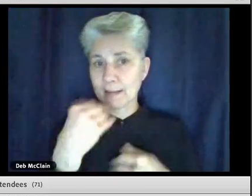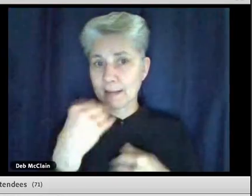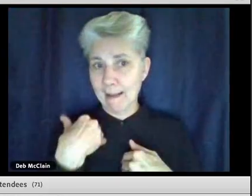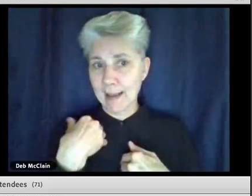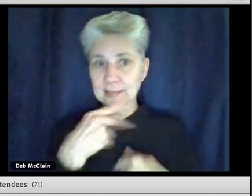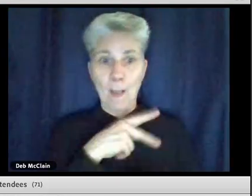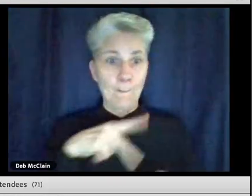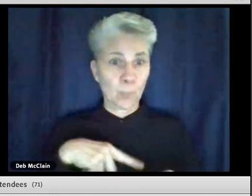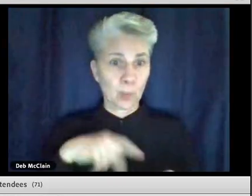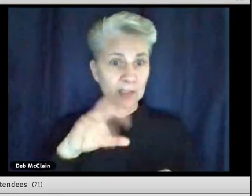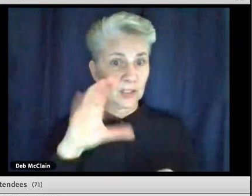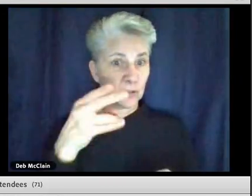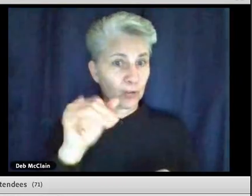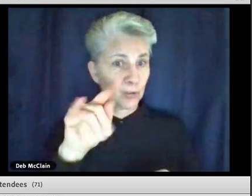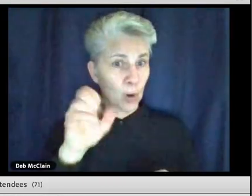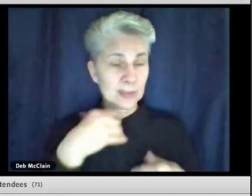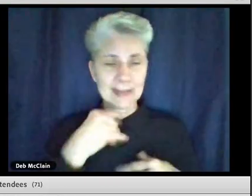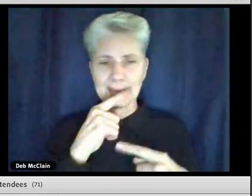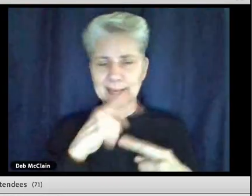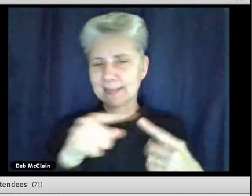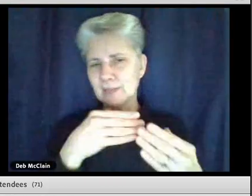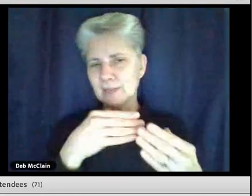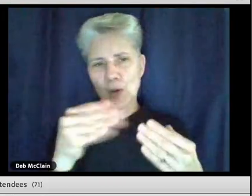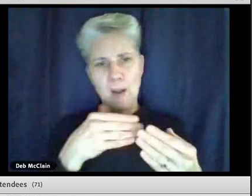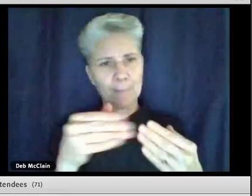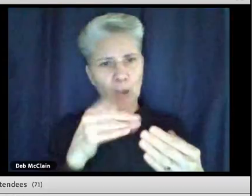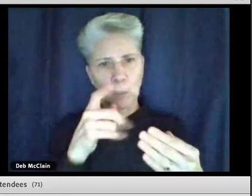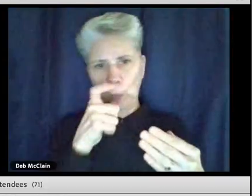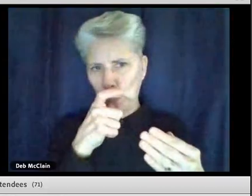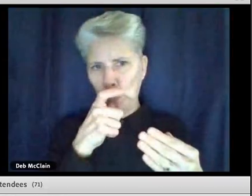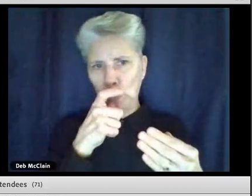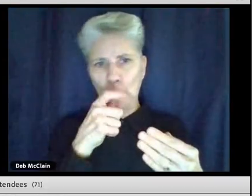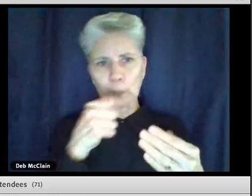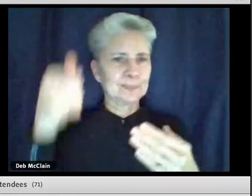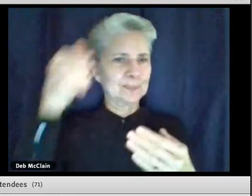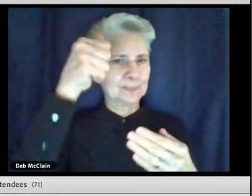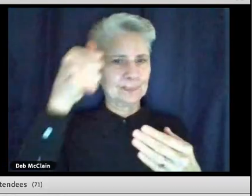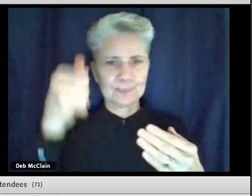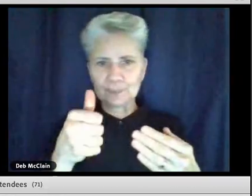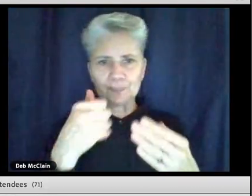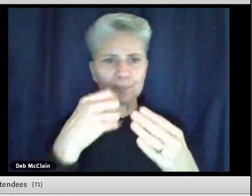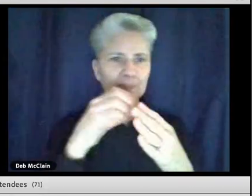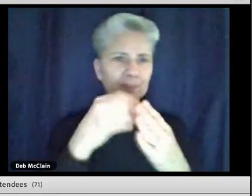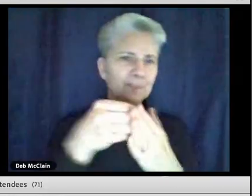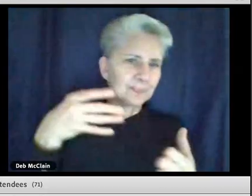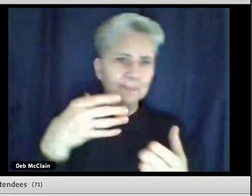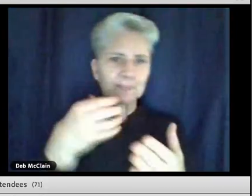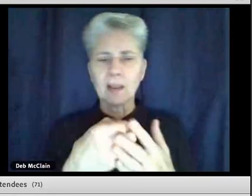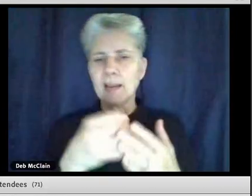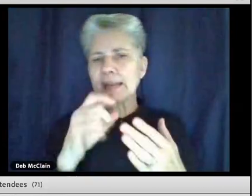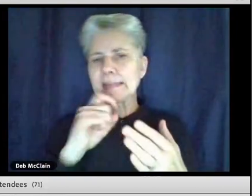Boris Johnson has it. Prince Charles has it. So it doesn't discriminate based on, you know,